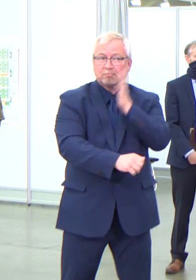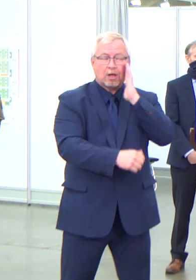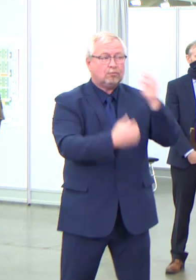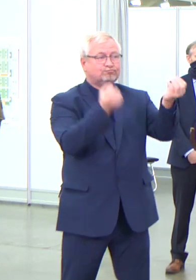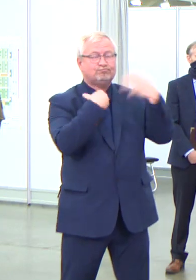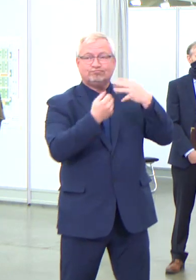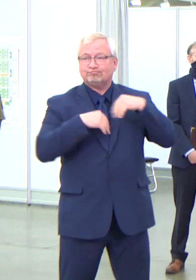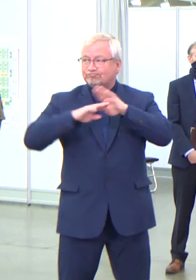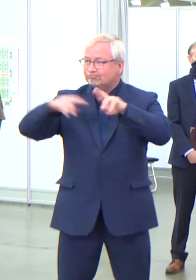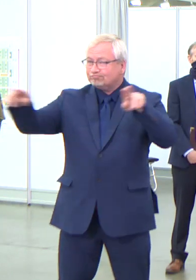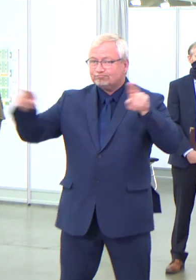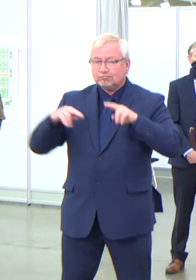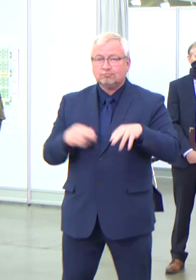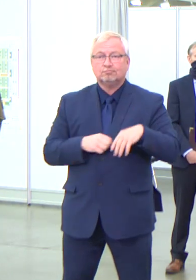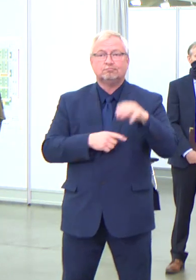and other materials.